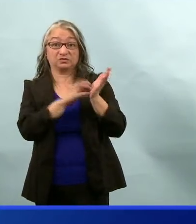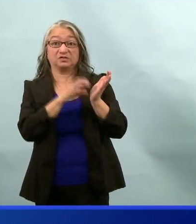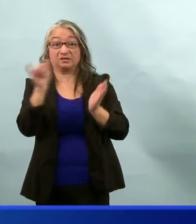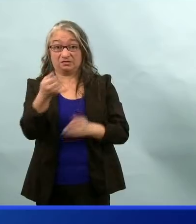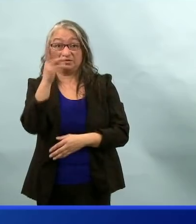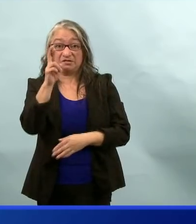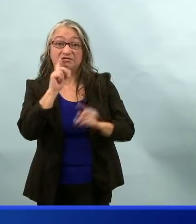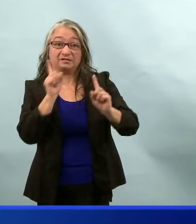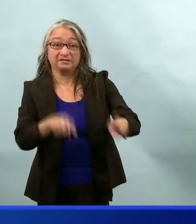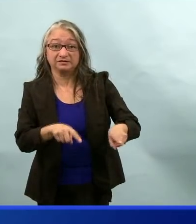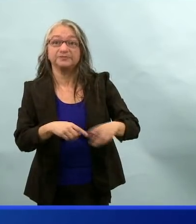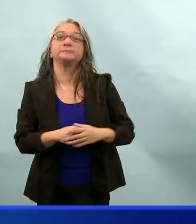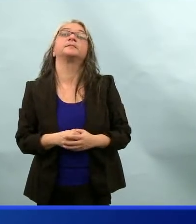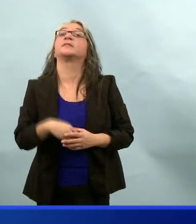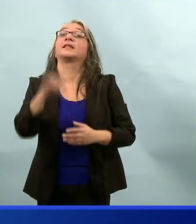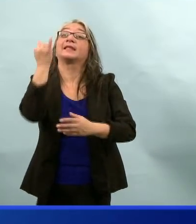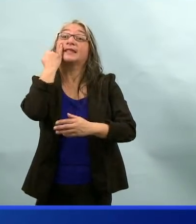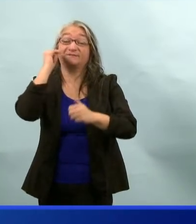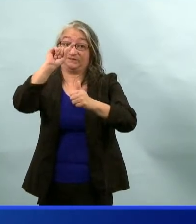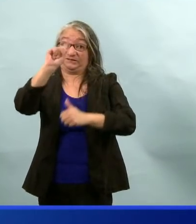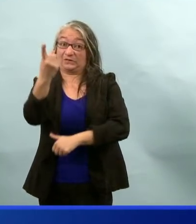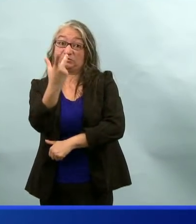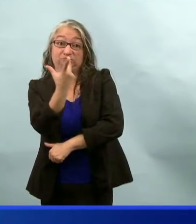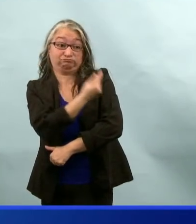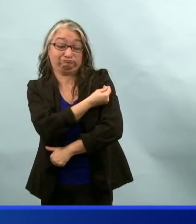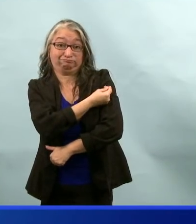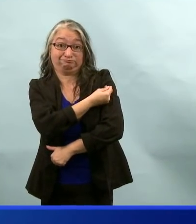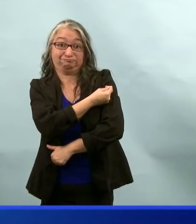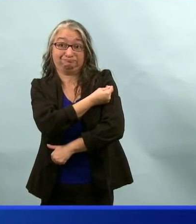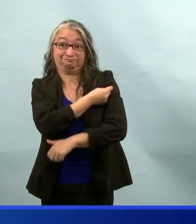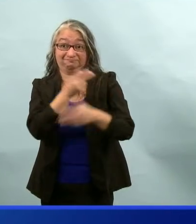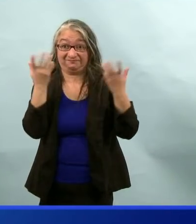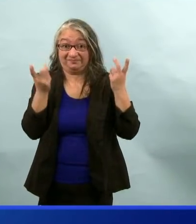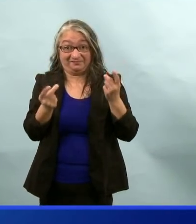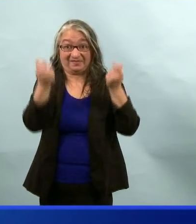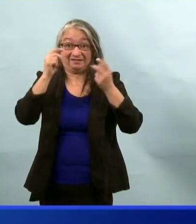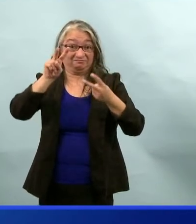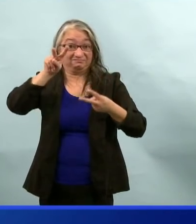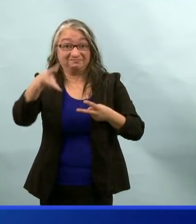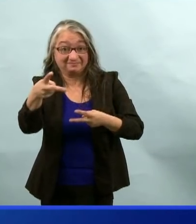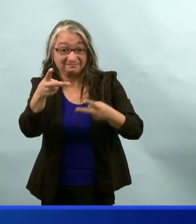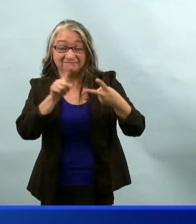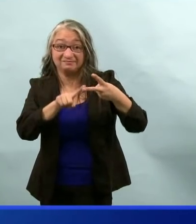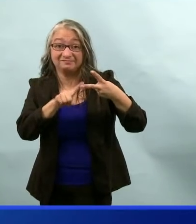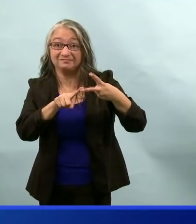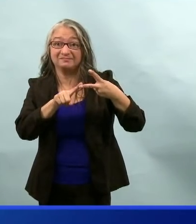effectiveness of that dose so the studies used different minimums depending on which company we